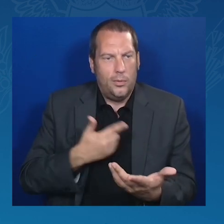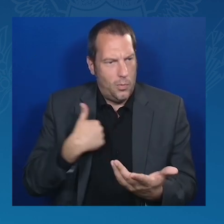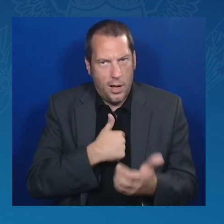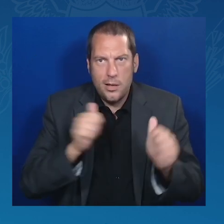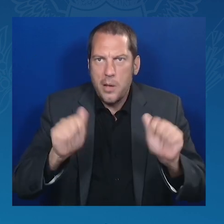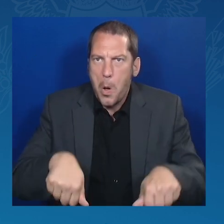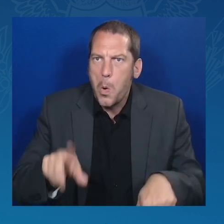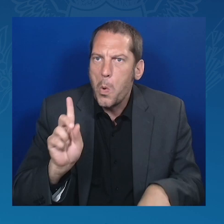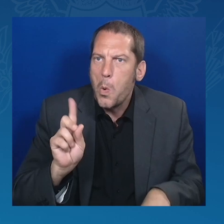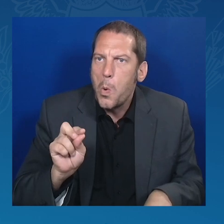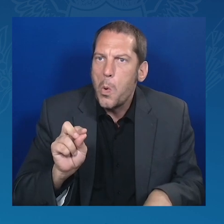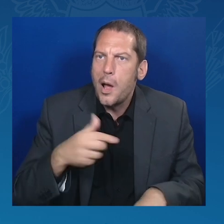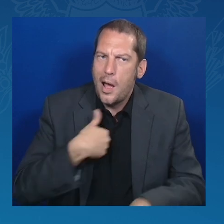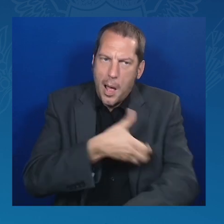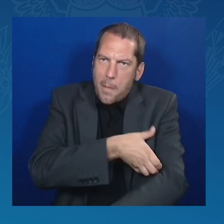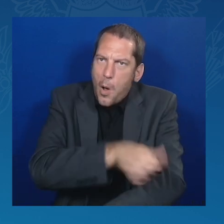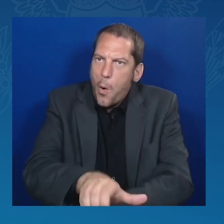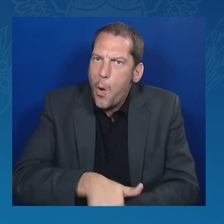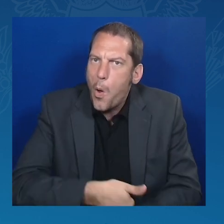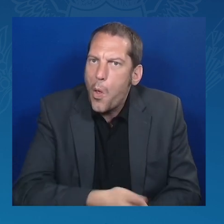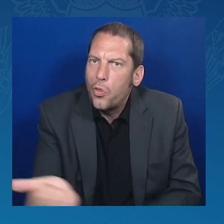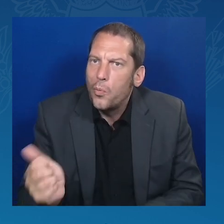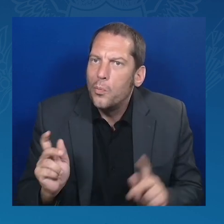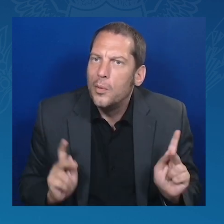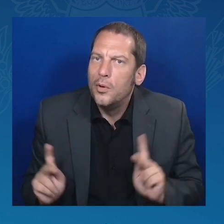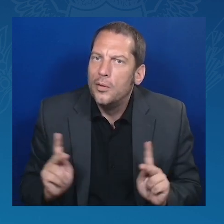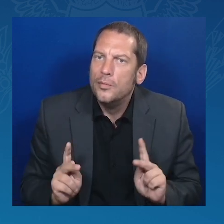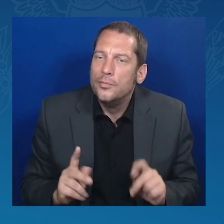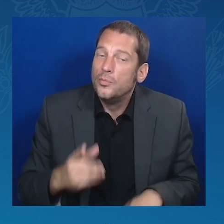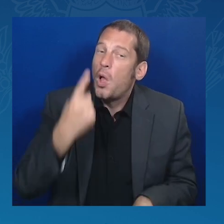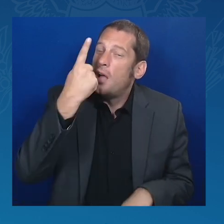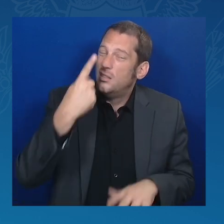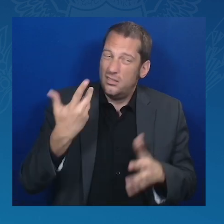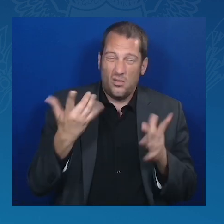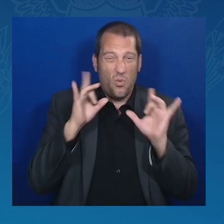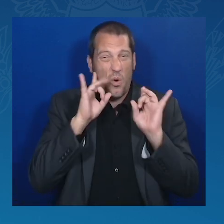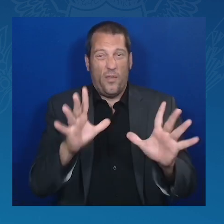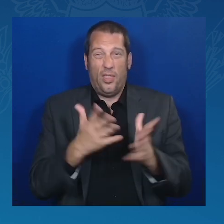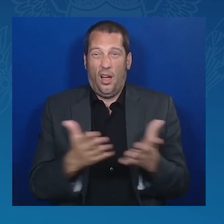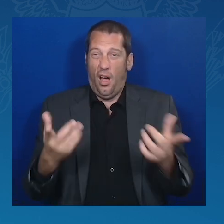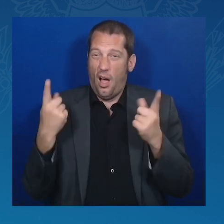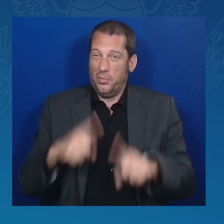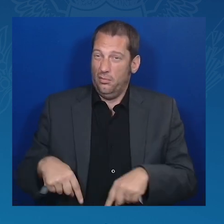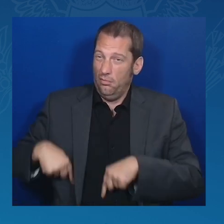that the measure of the sign of one's power is based on who you beat down?